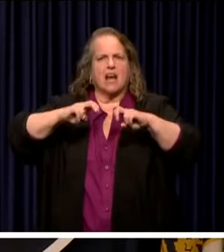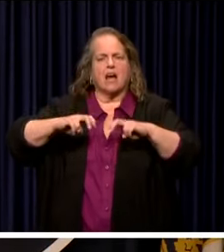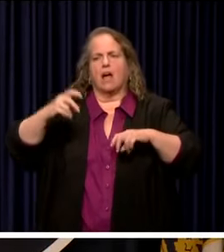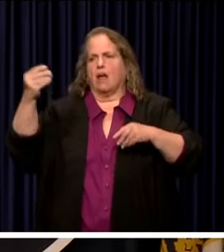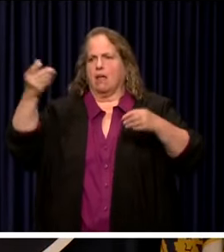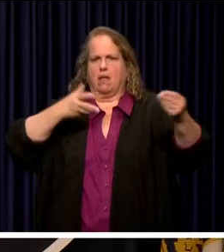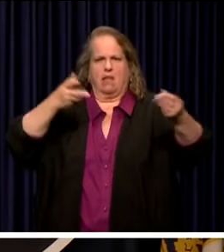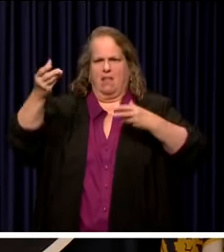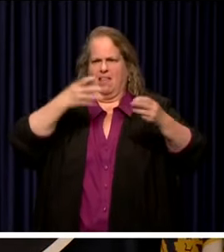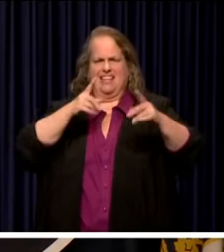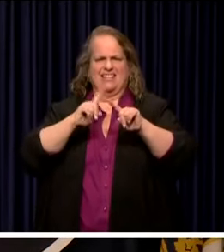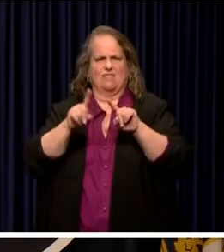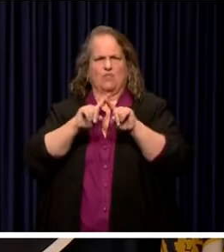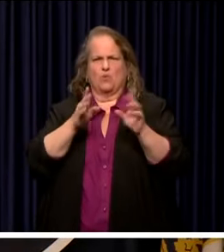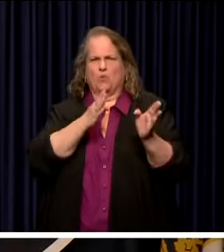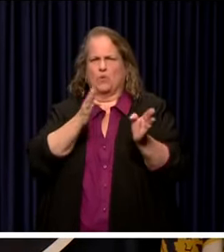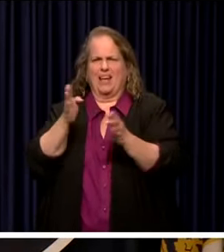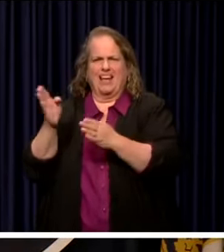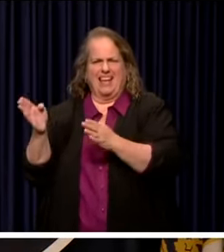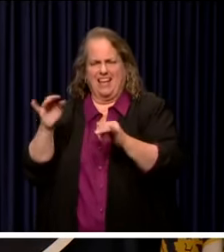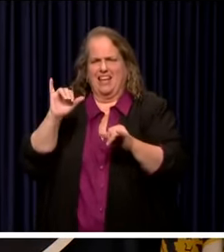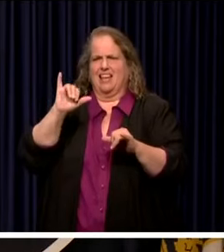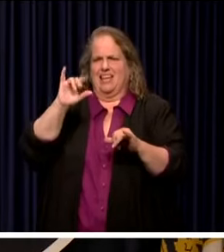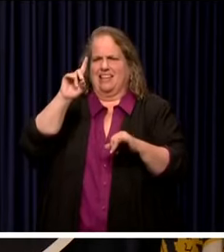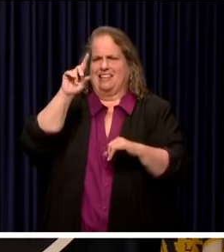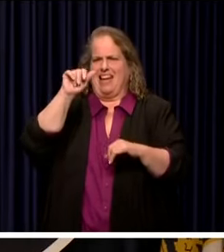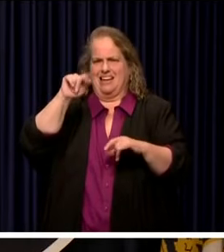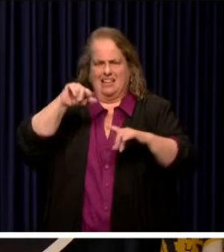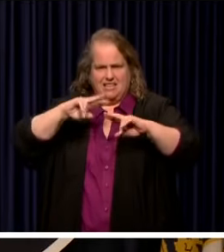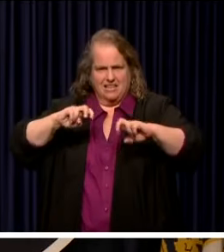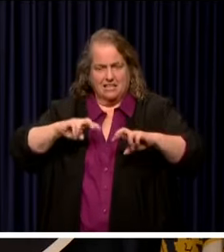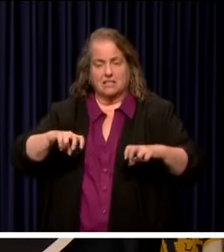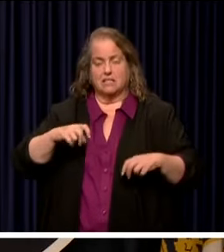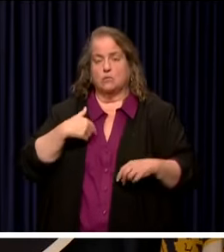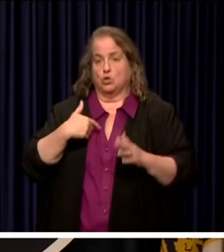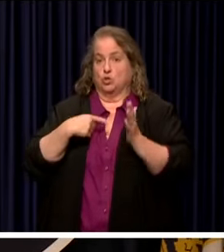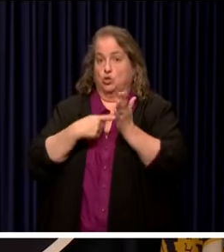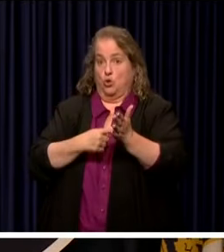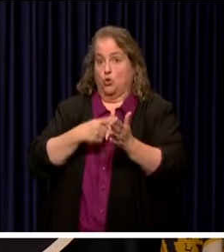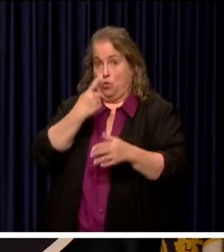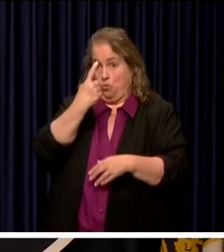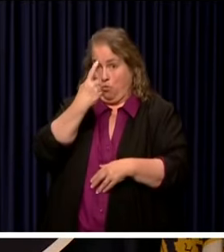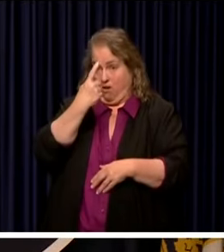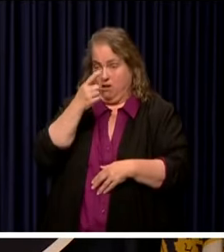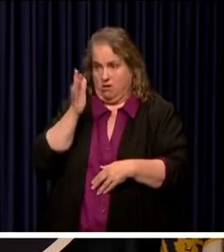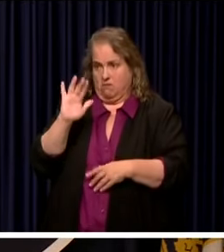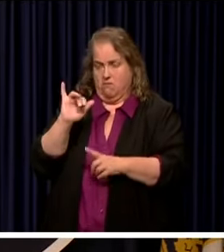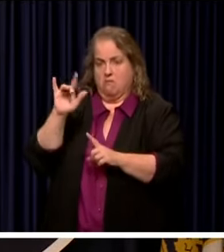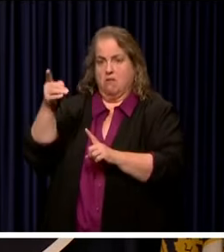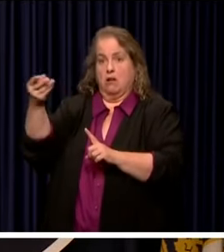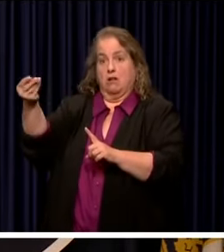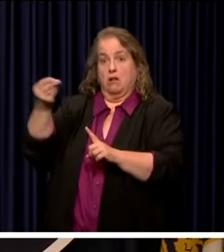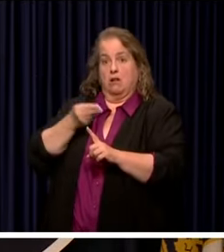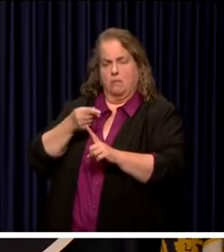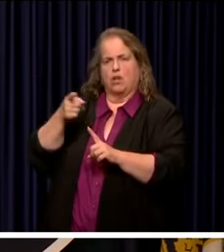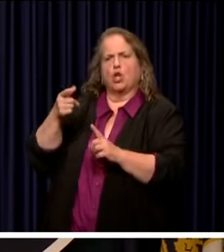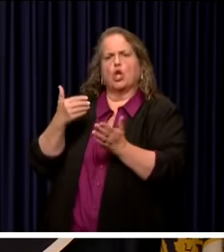IT'S GOING TO GO KIND OF UP AND DOWN AND UP AND DOWN ON ANY GIVEN DAY. I MEAN, IF ONE LAB TAKES TEN